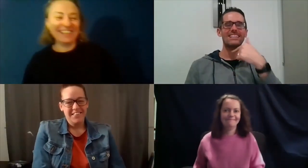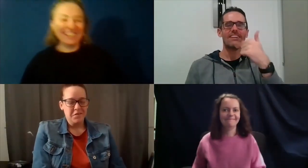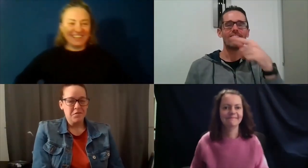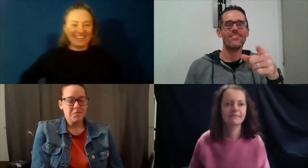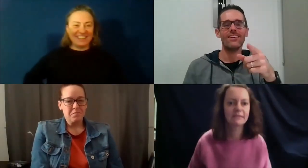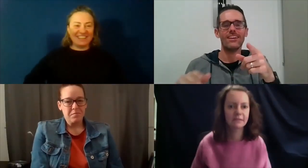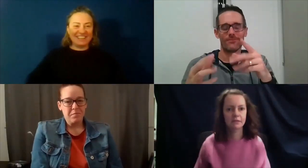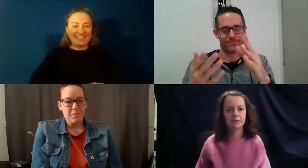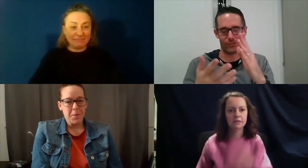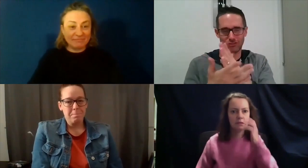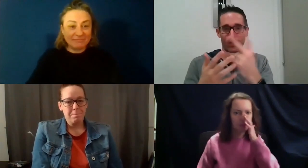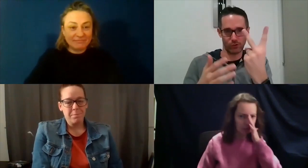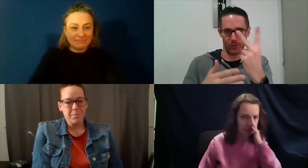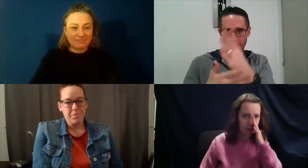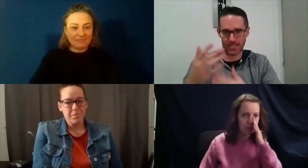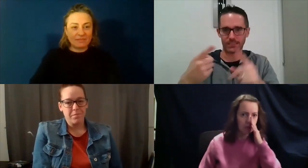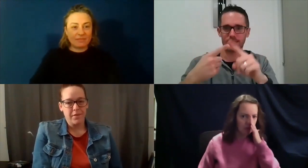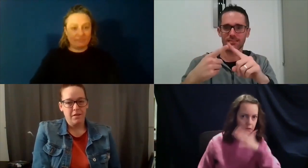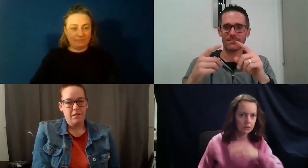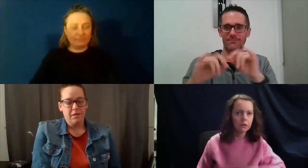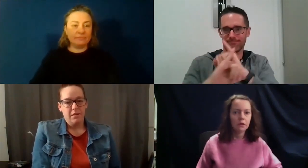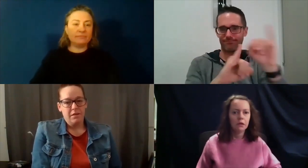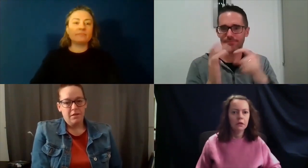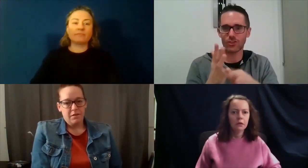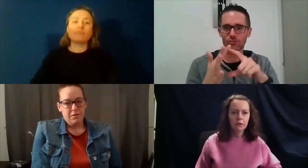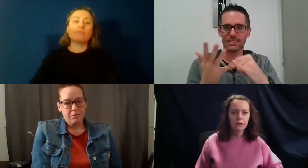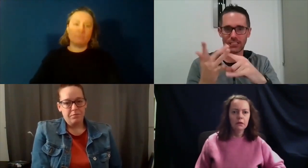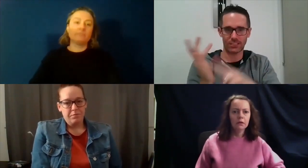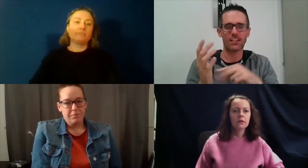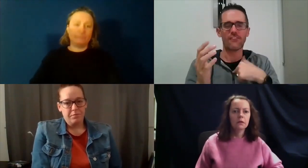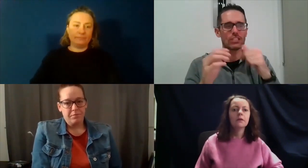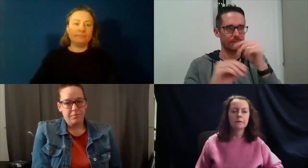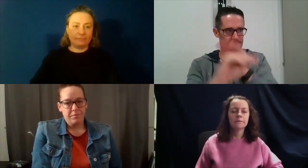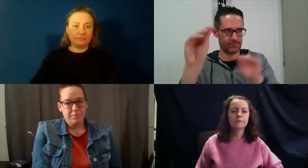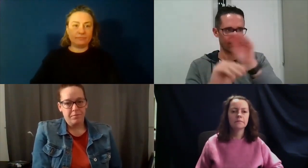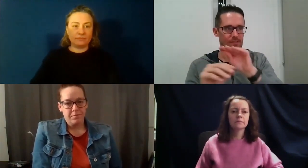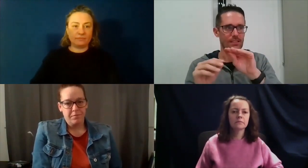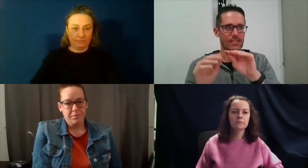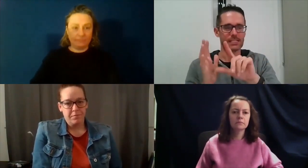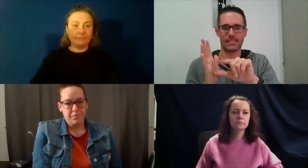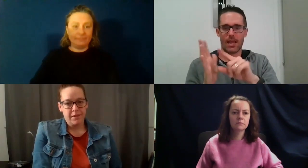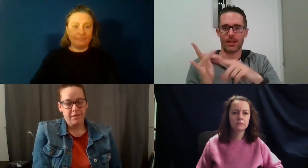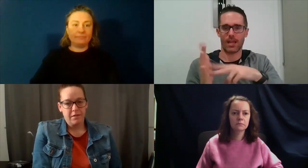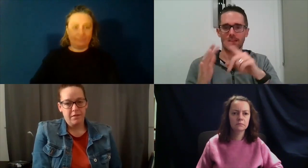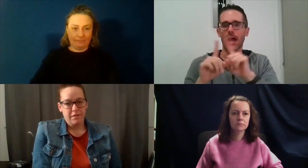Stef, there’s two parts. Firstly, the recession – I have rearranged the timeline.